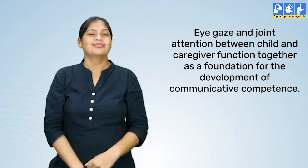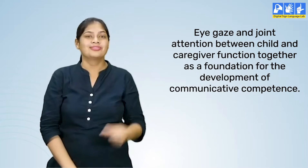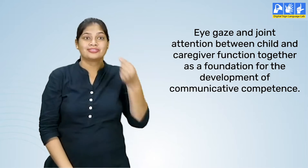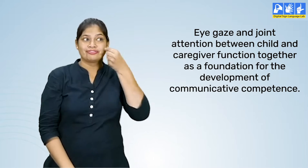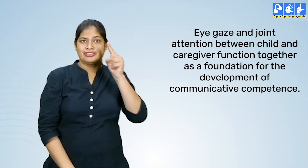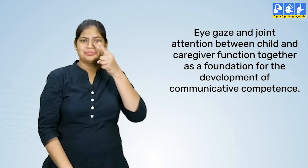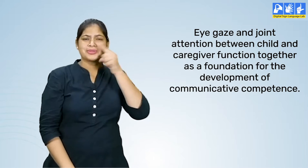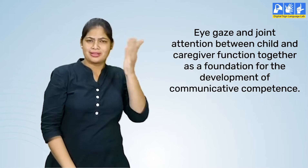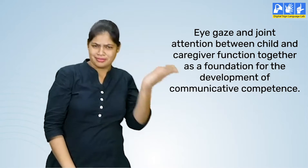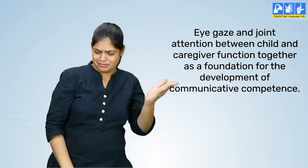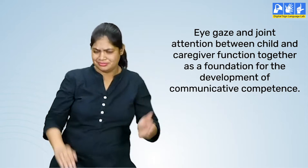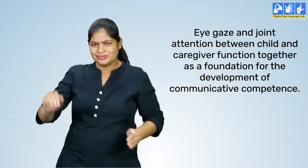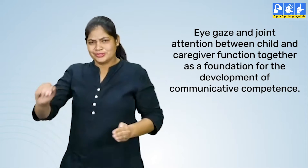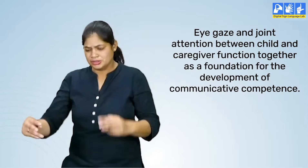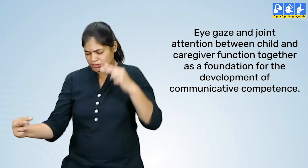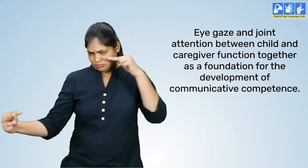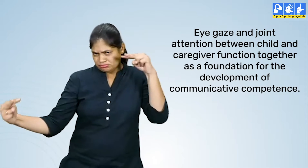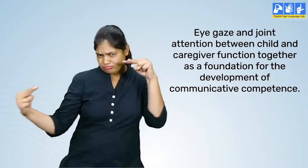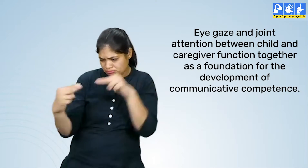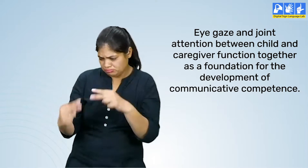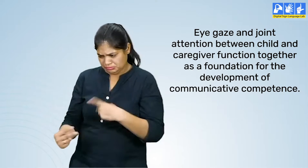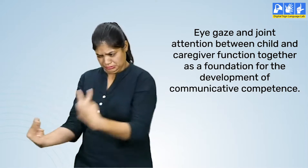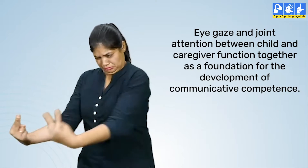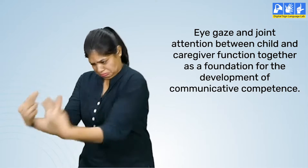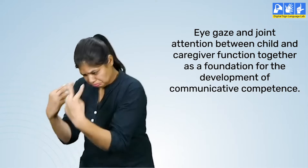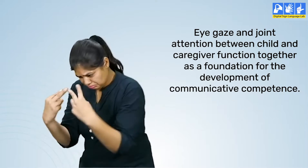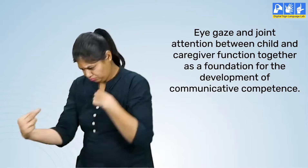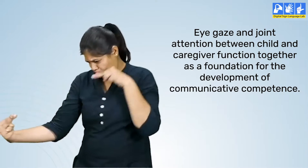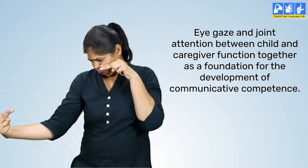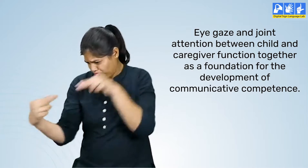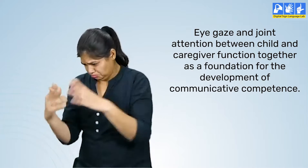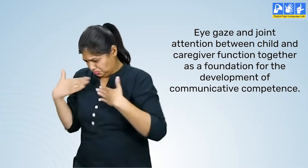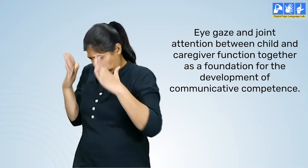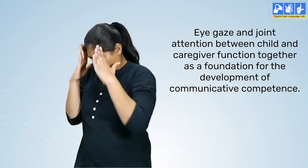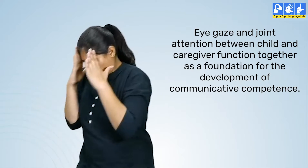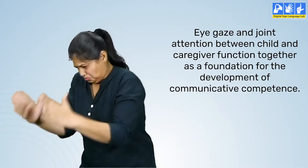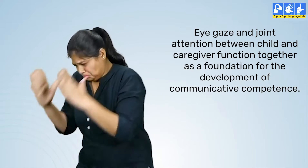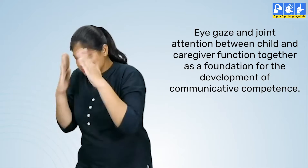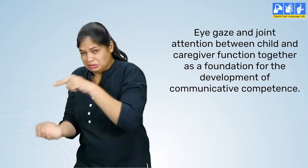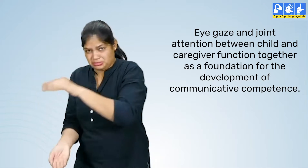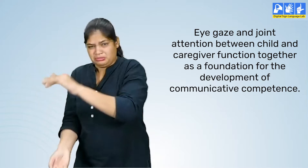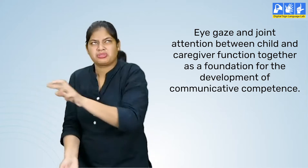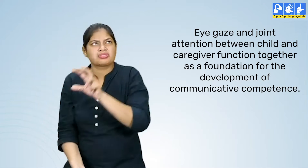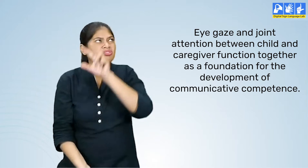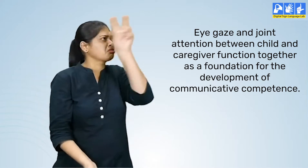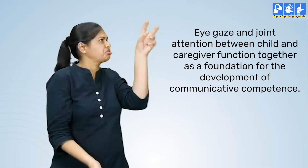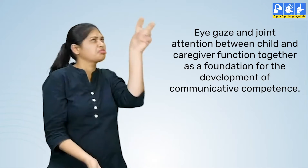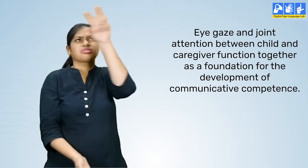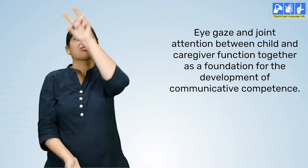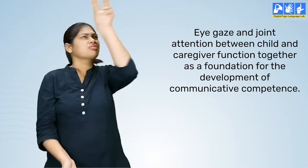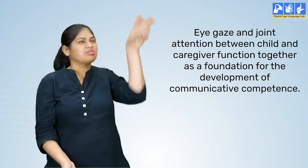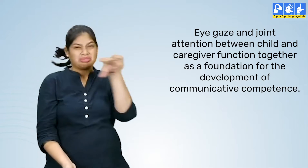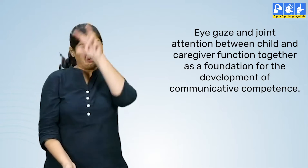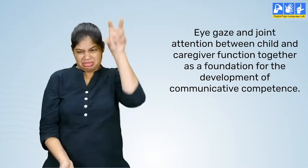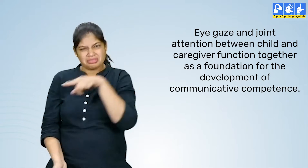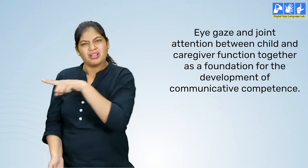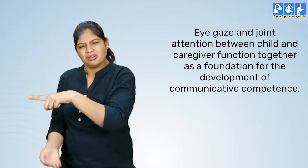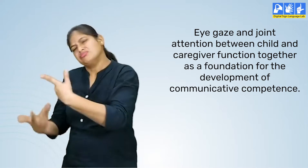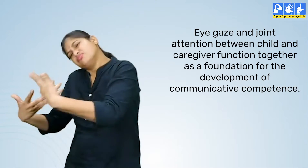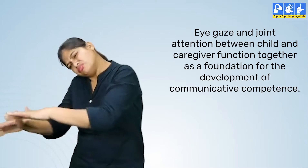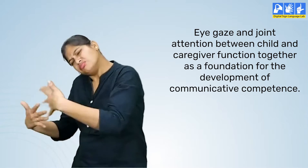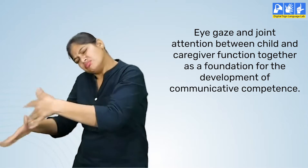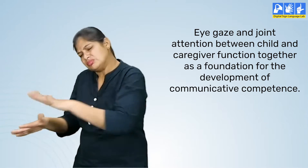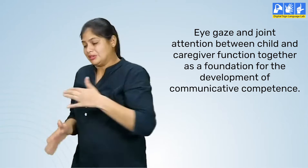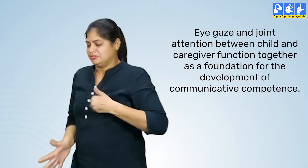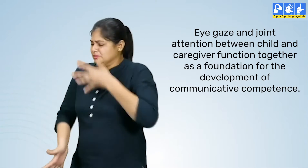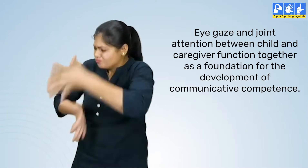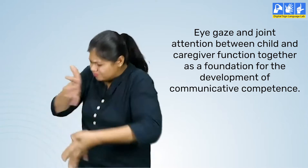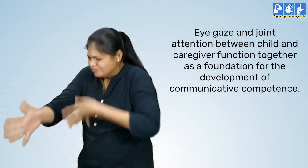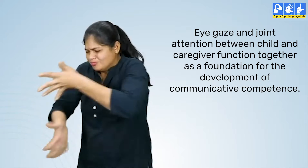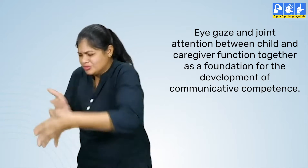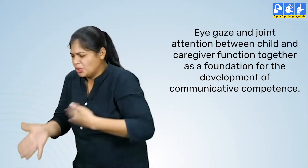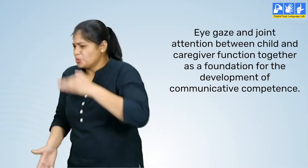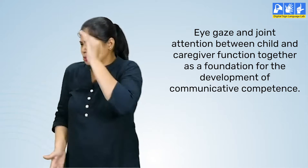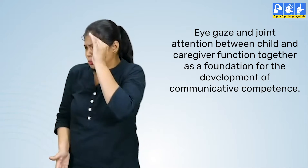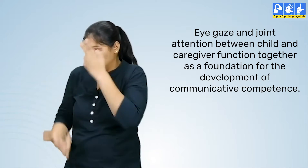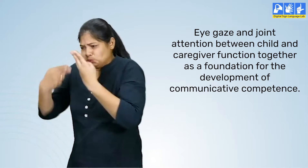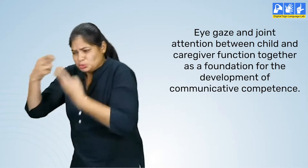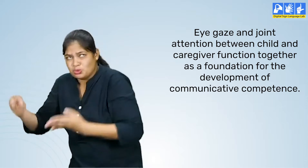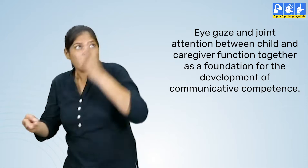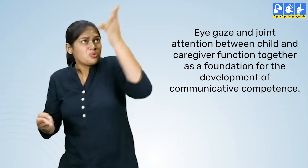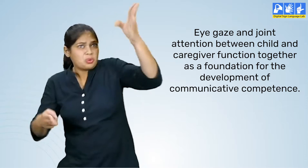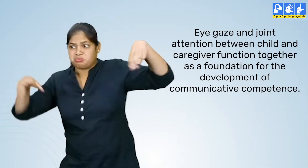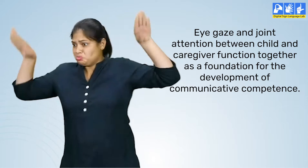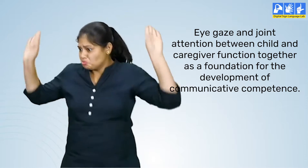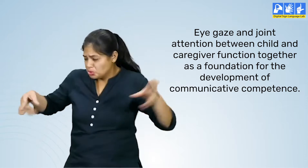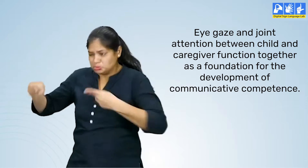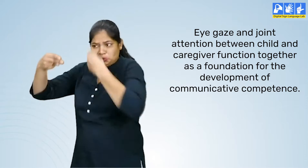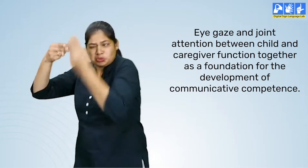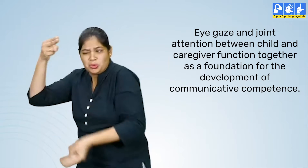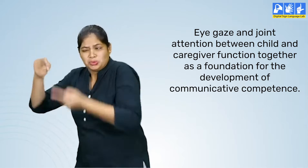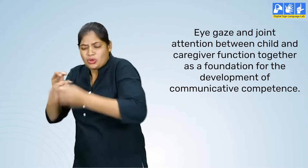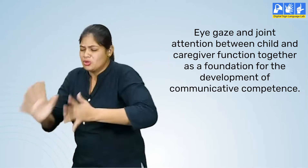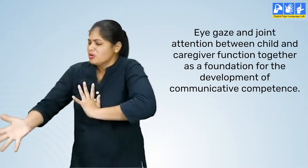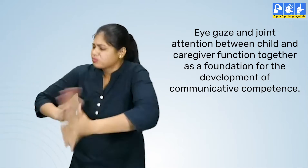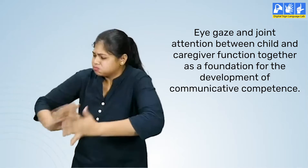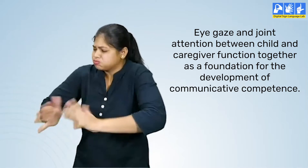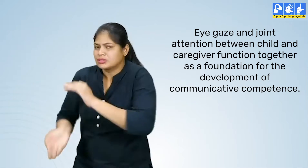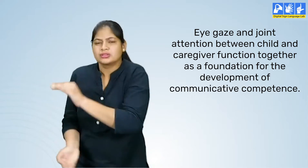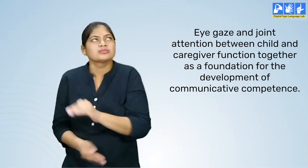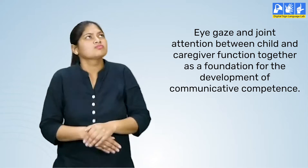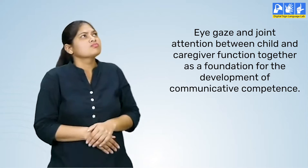Like parents keep talking to the child continuously, even when child isn't able to make eye contact.